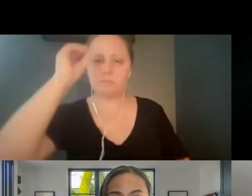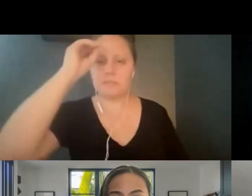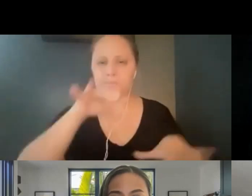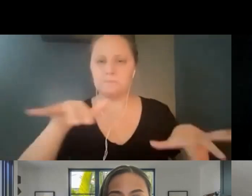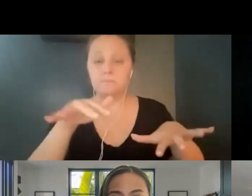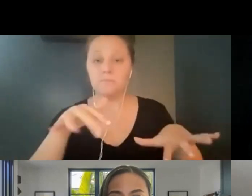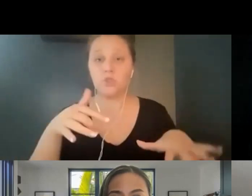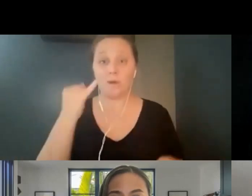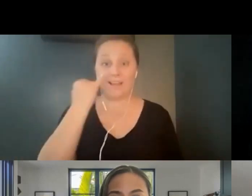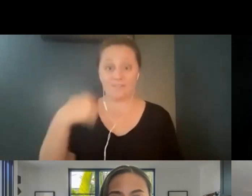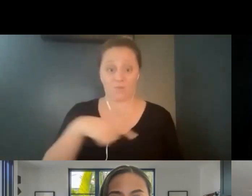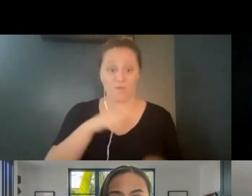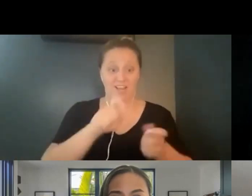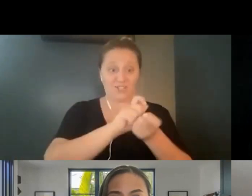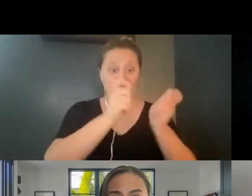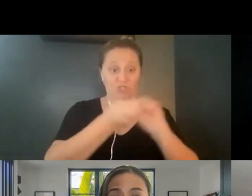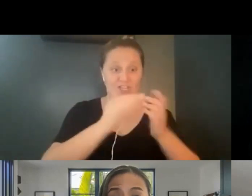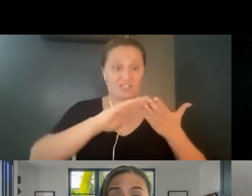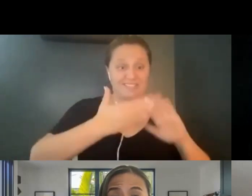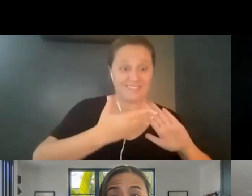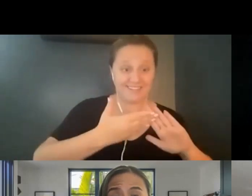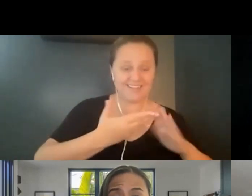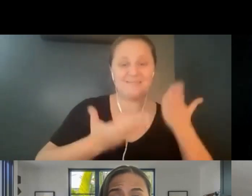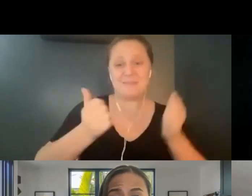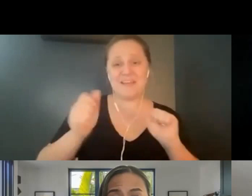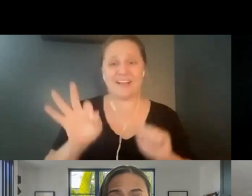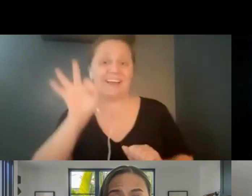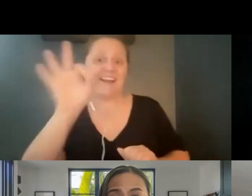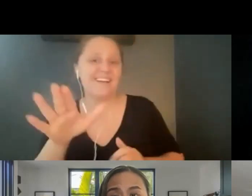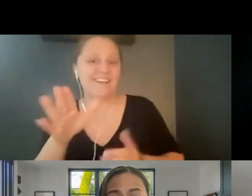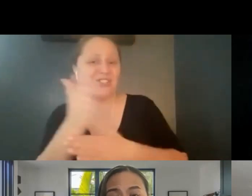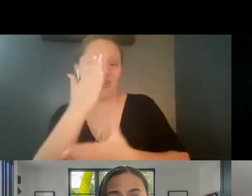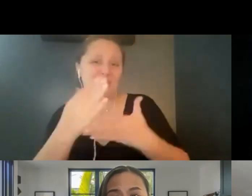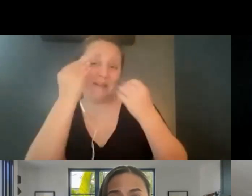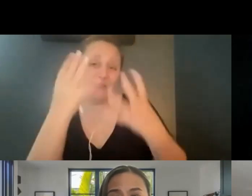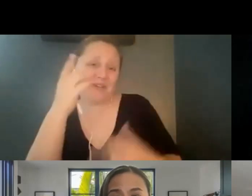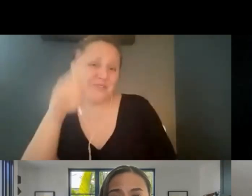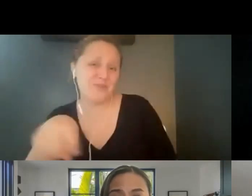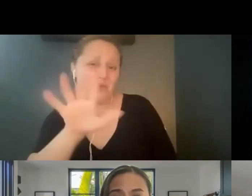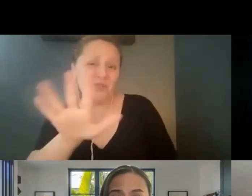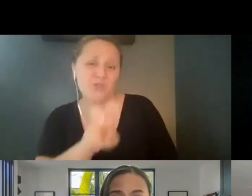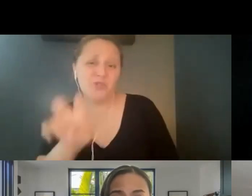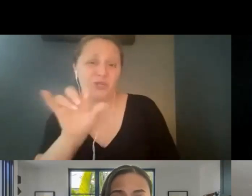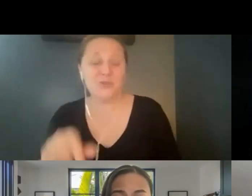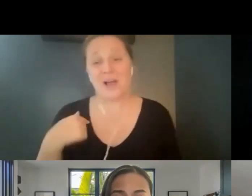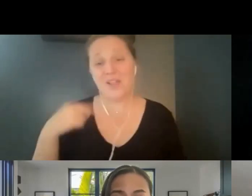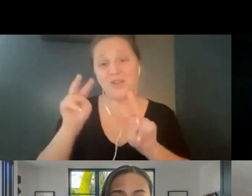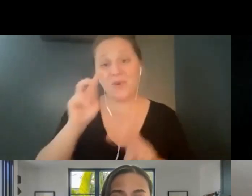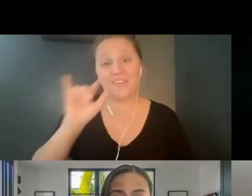and things that we can share with you on your journey as well so I look forward to doing that, thank you. Well, thank you.